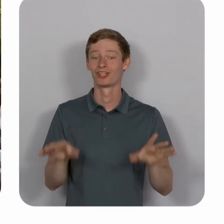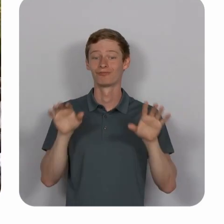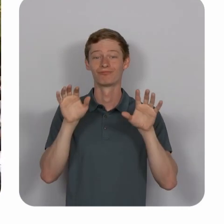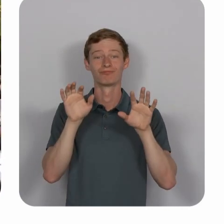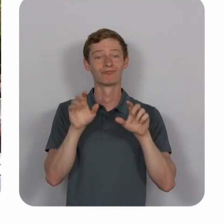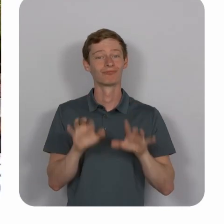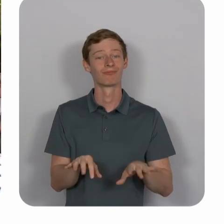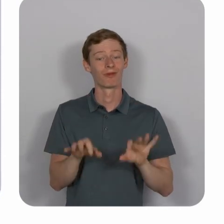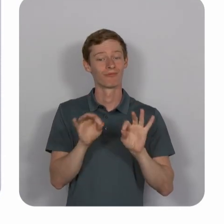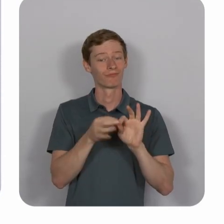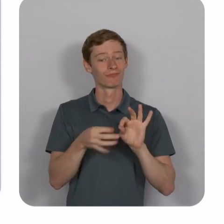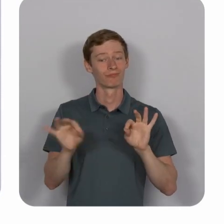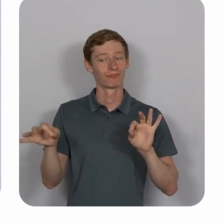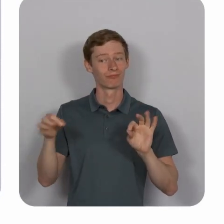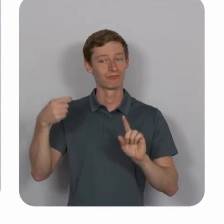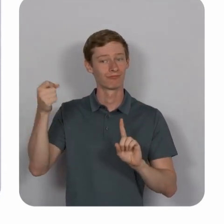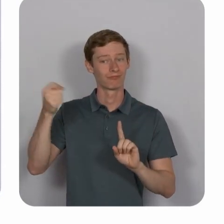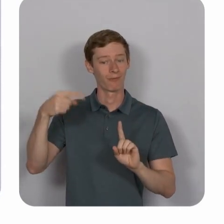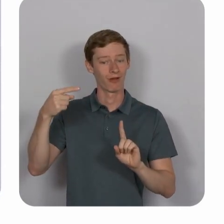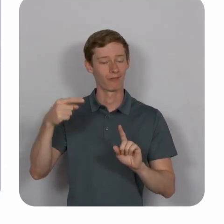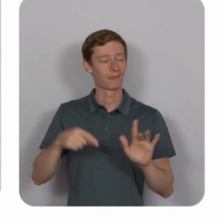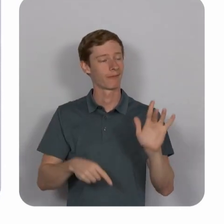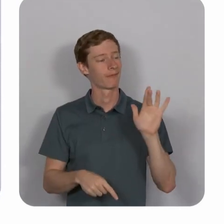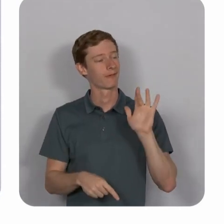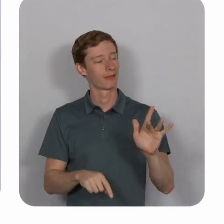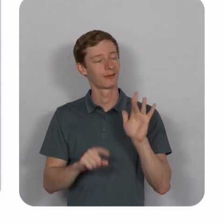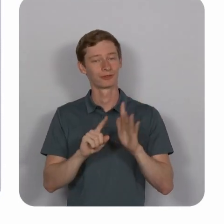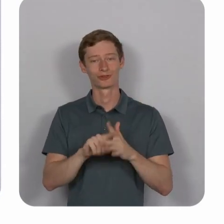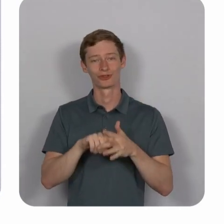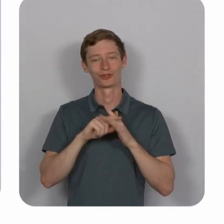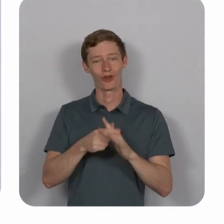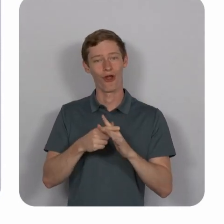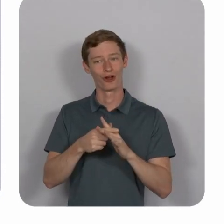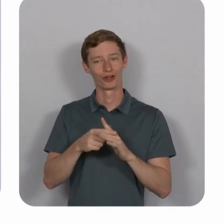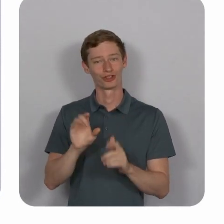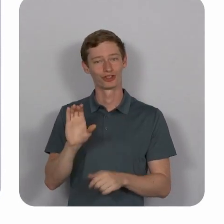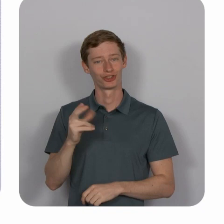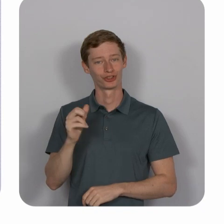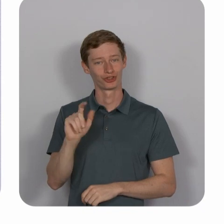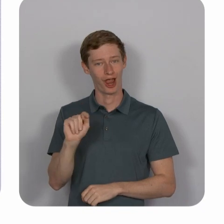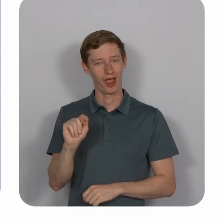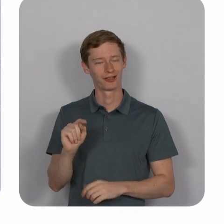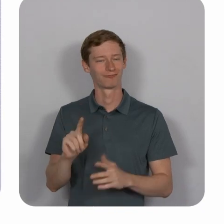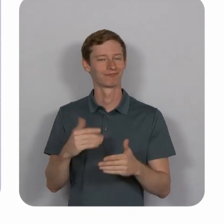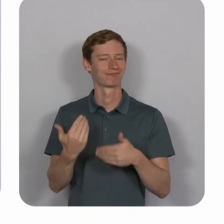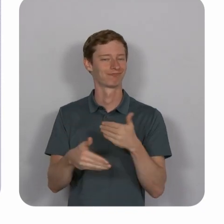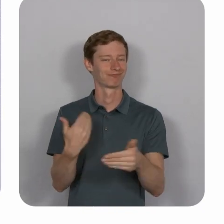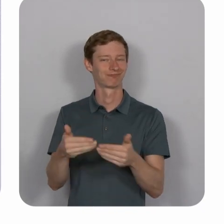you just click on the Start chat and start having a conversation with your AI.